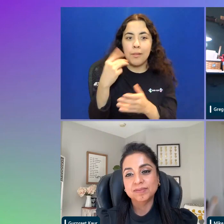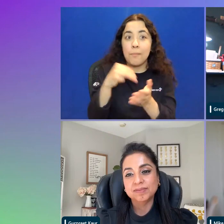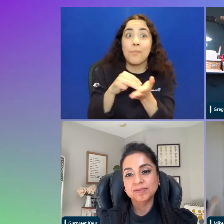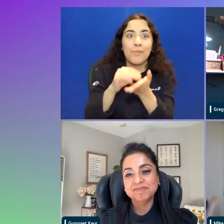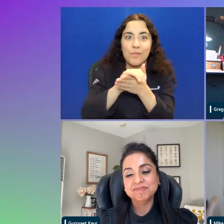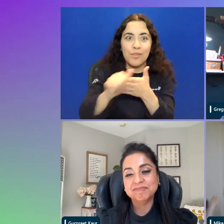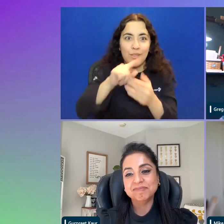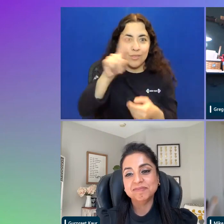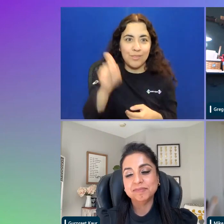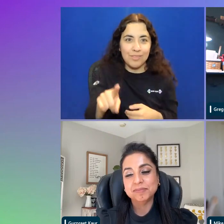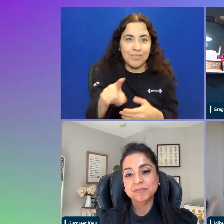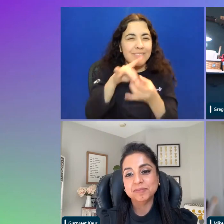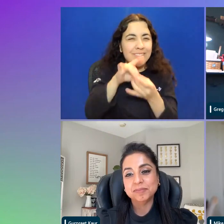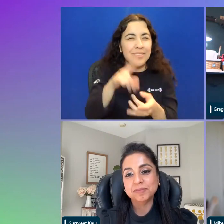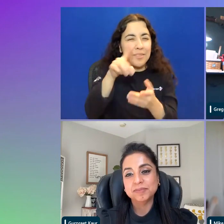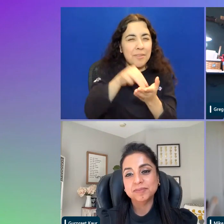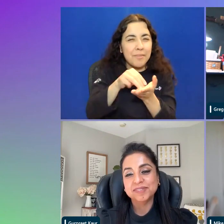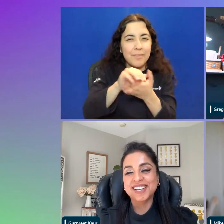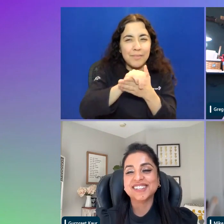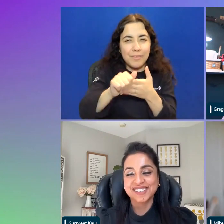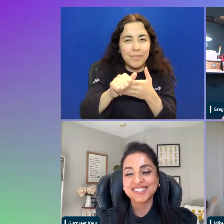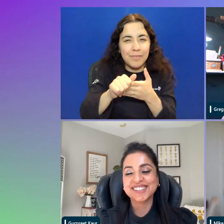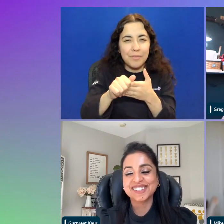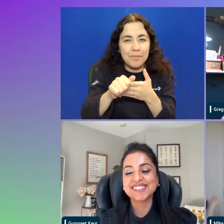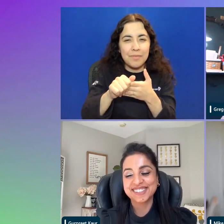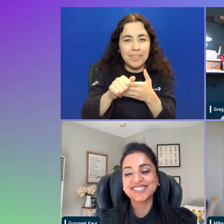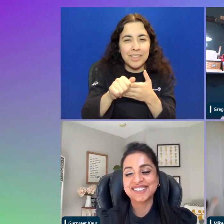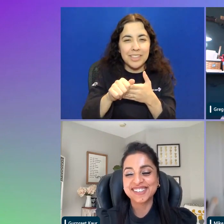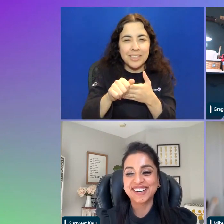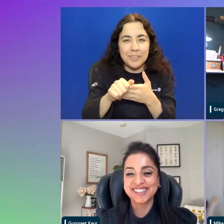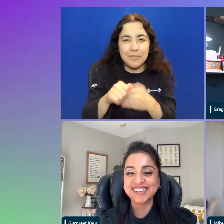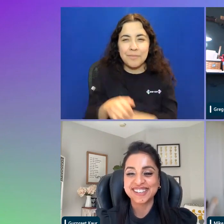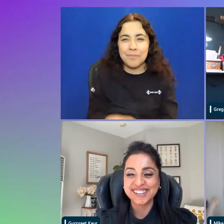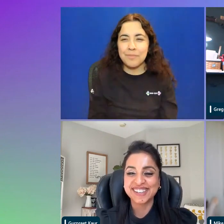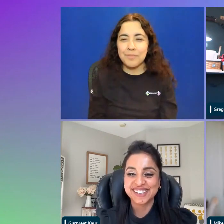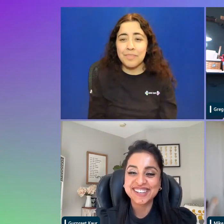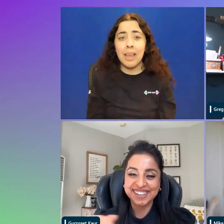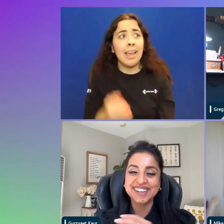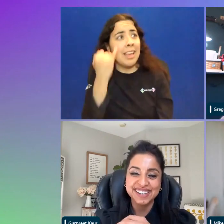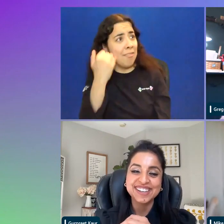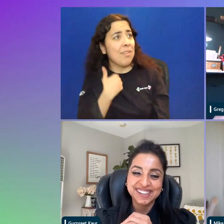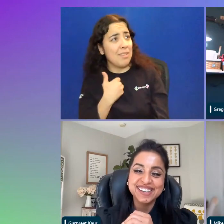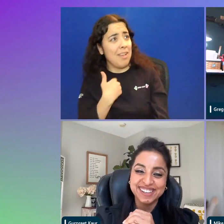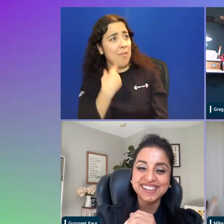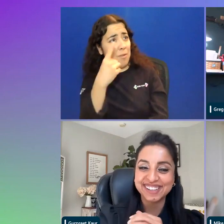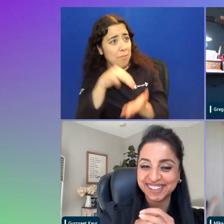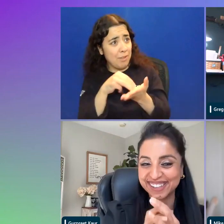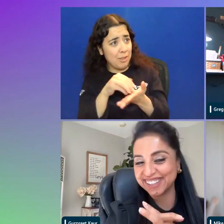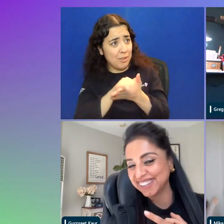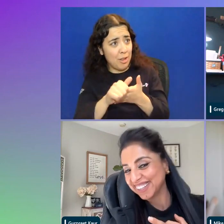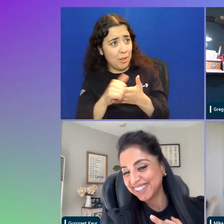dollar question because it's the question about $1 million. Um if I had no, what would I do with it? Is that the question? Well,